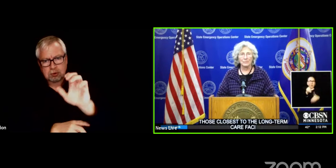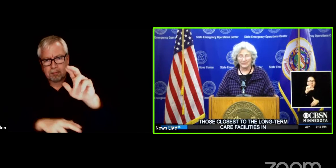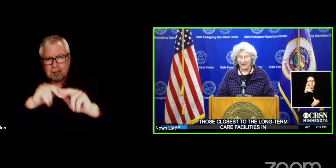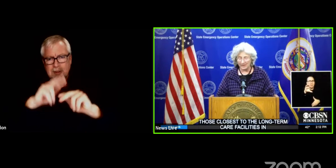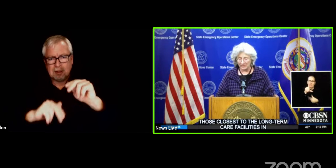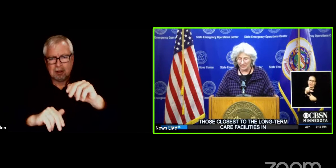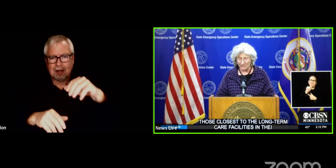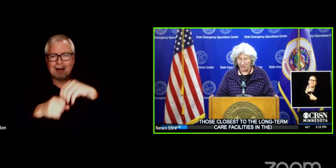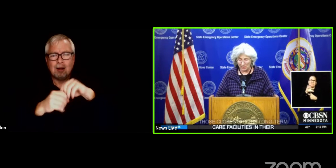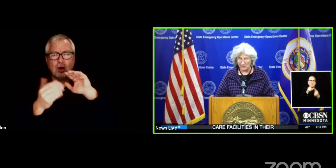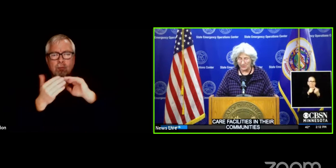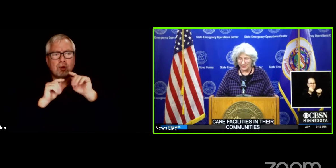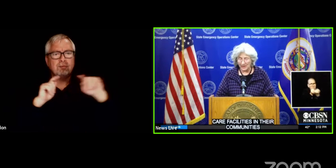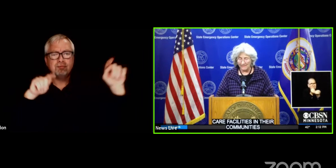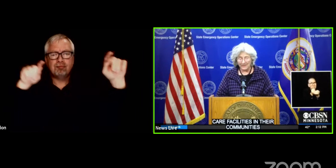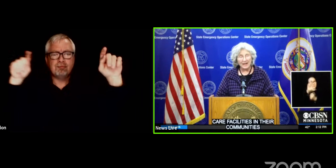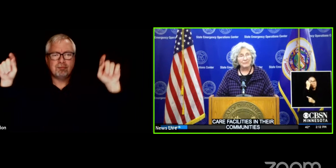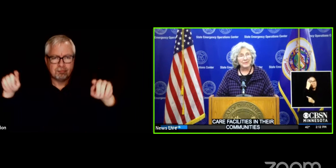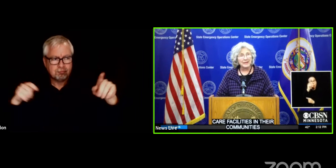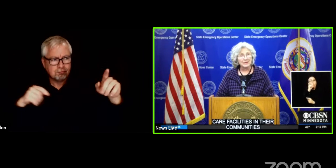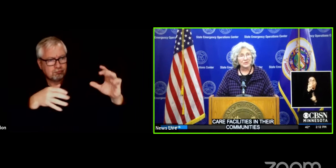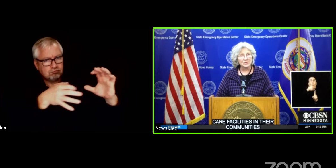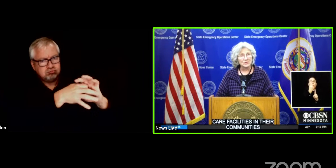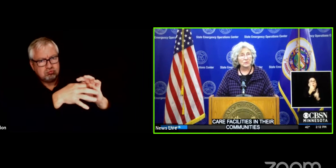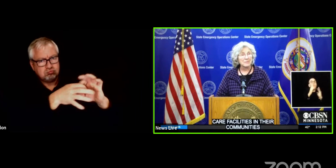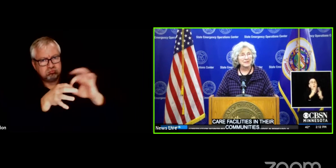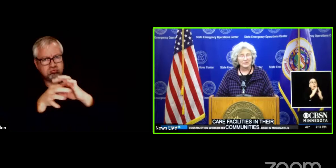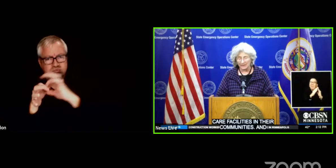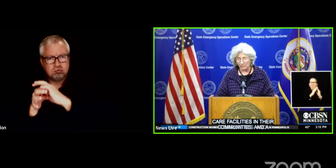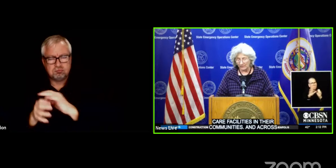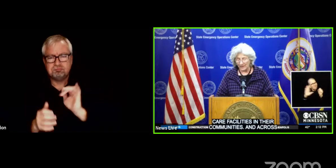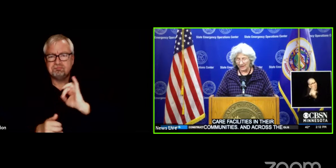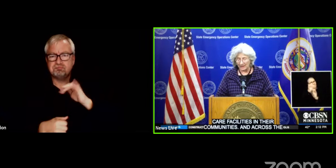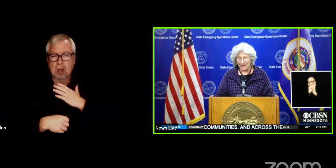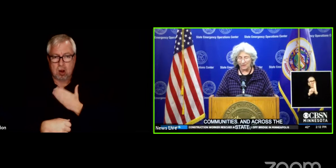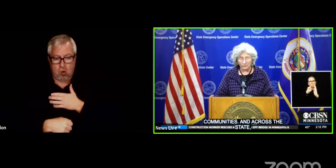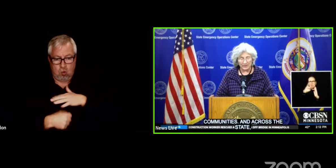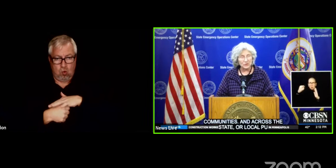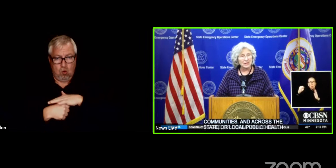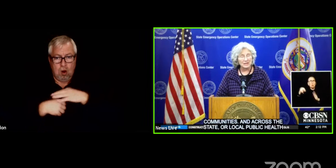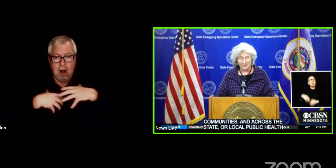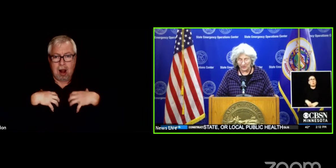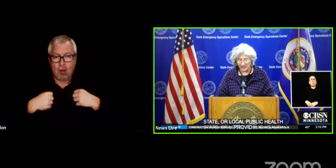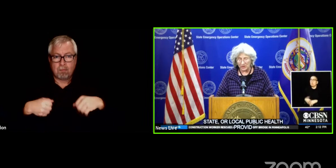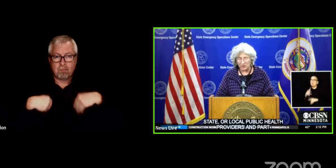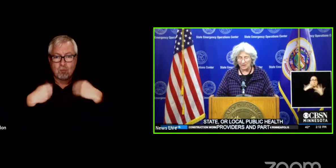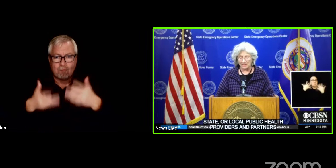PROVIDERS AND PARTNERS HAVE BEEN JUST INSTRUMENTAL IN PROVIDING OUTREACH, CONSULTATION AND